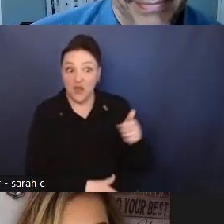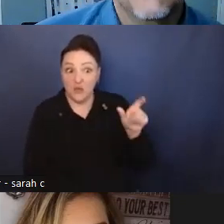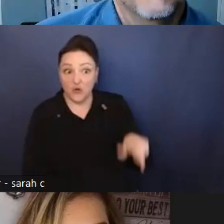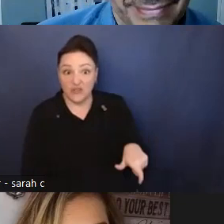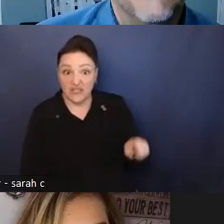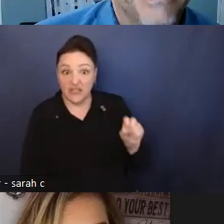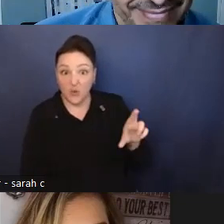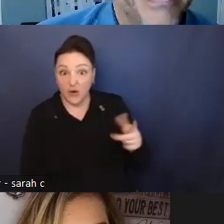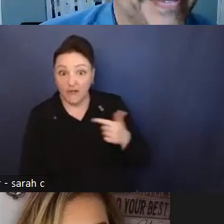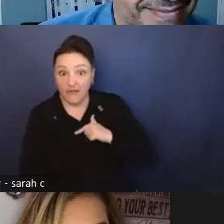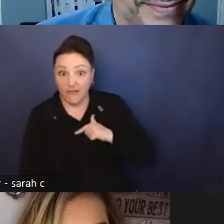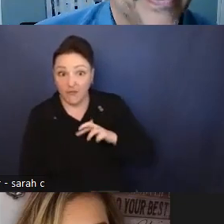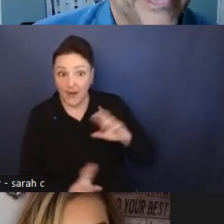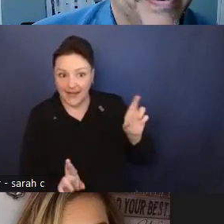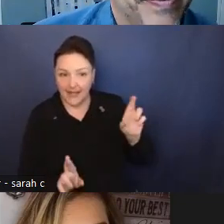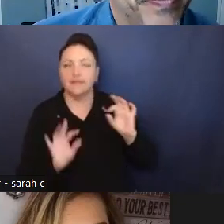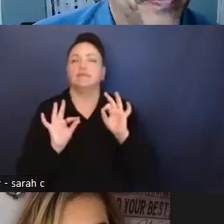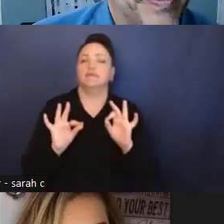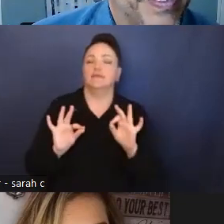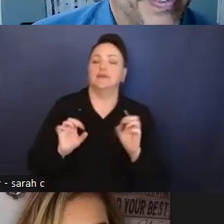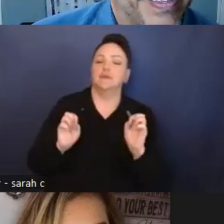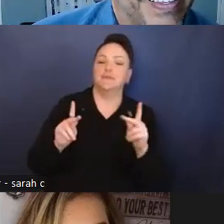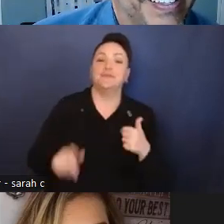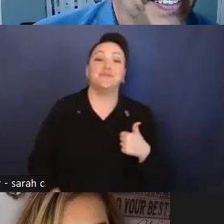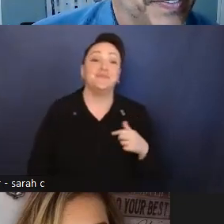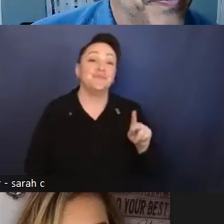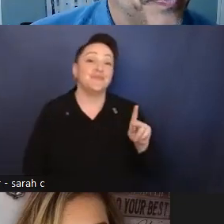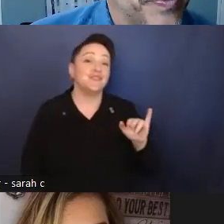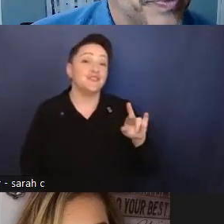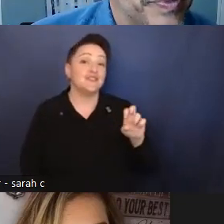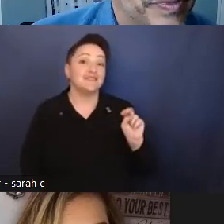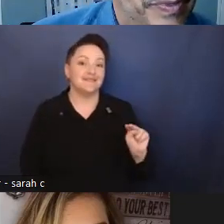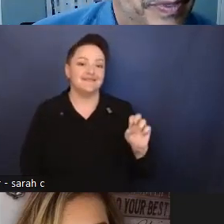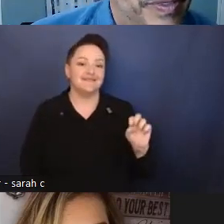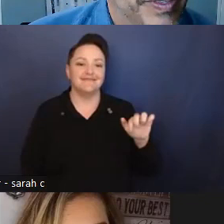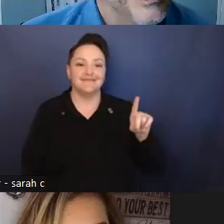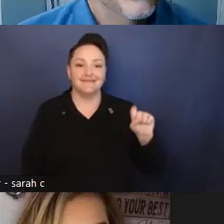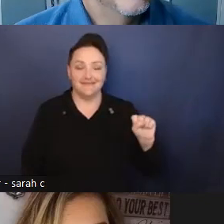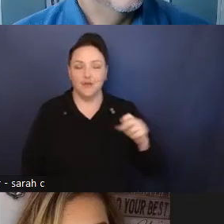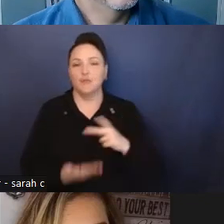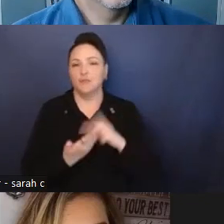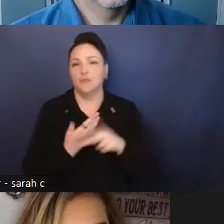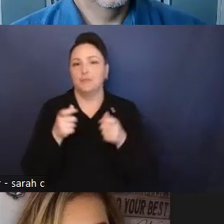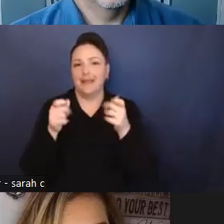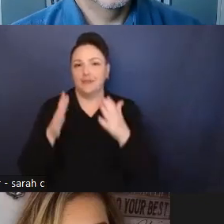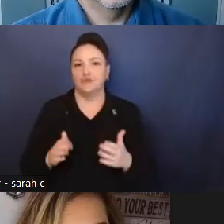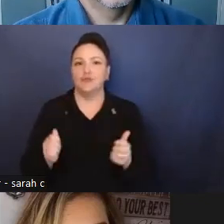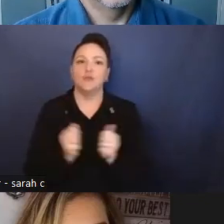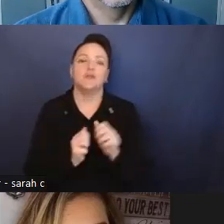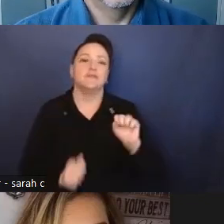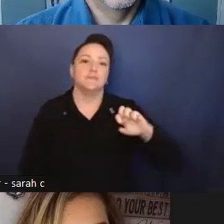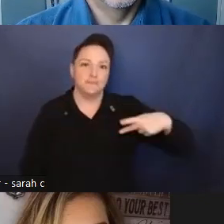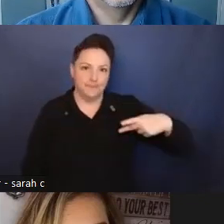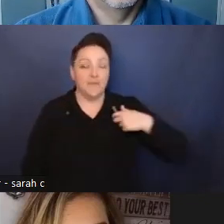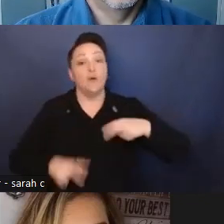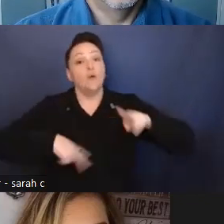Okay great. I’m oversee something the domestic violence survivor program and here to give you